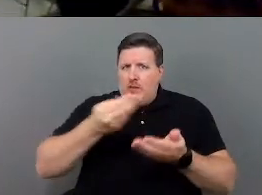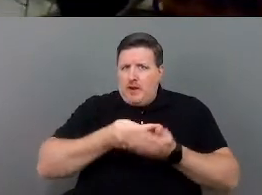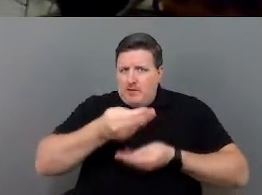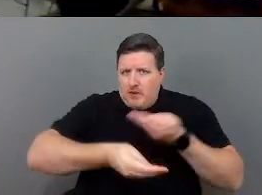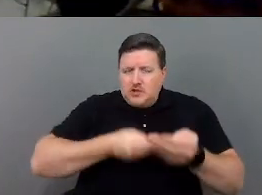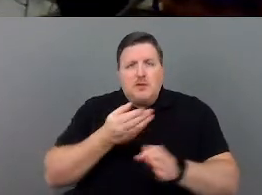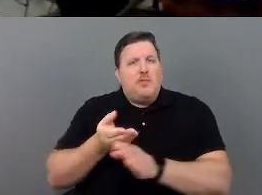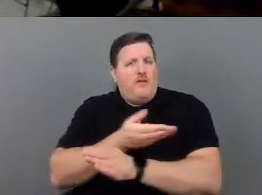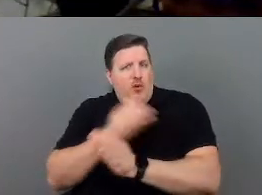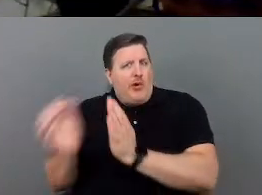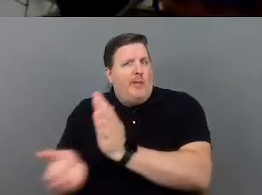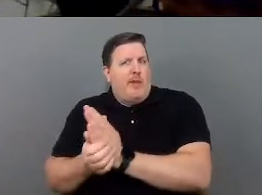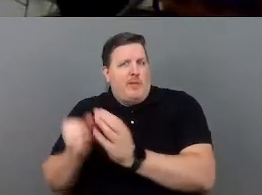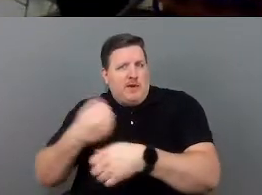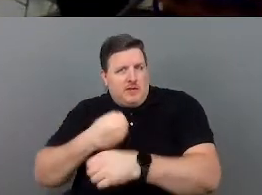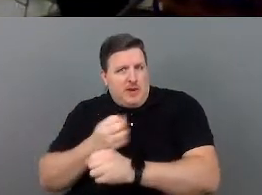SO GO AHEAD AND GO TO THE NEXT SLIDE.